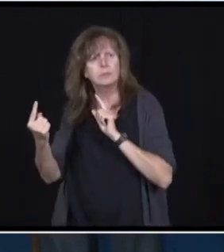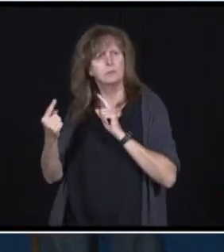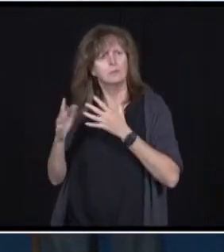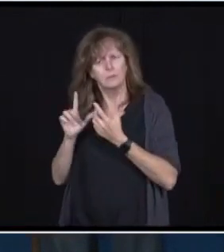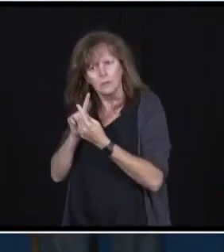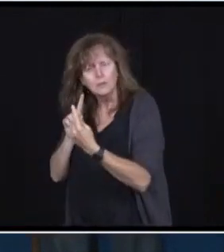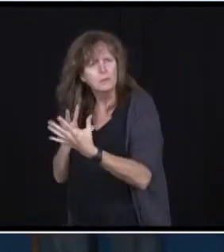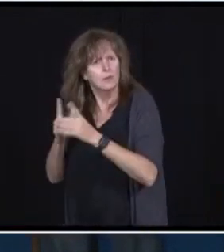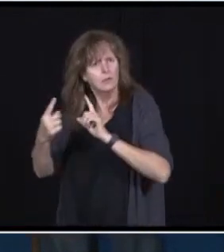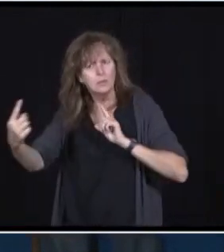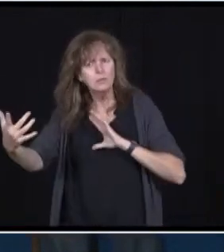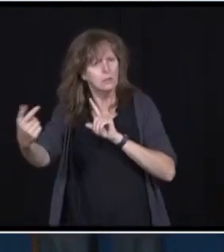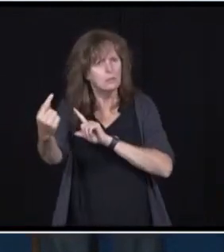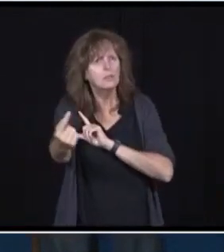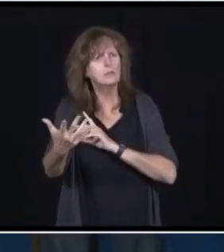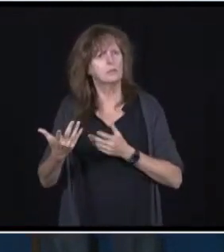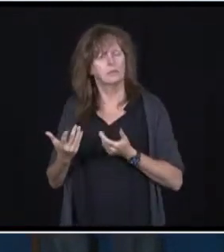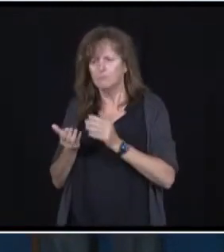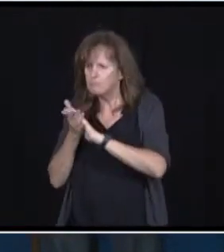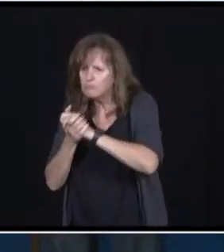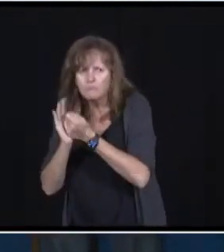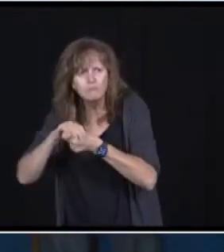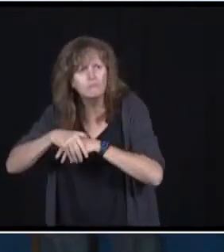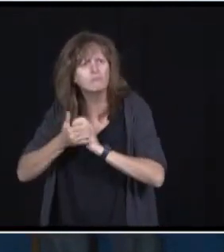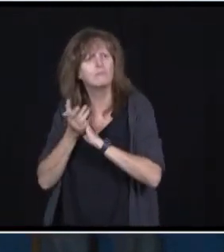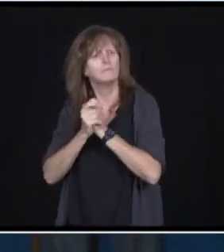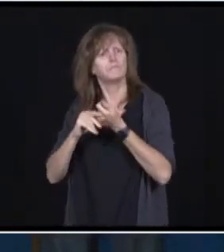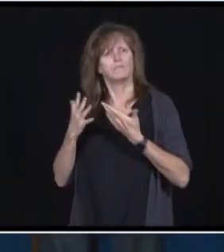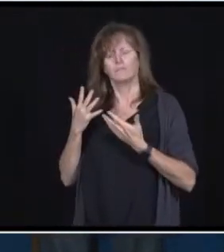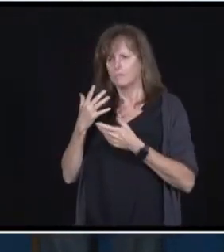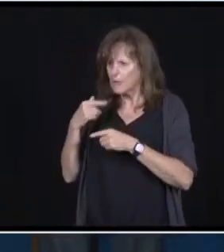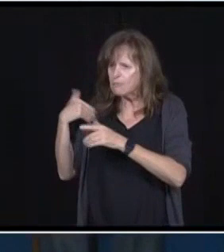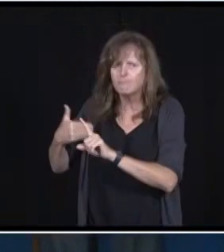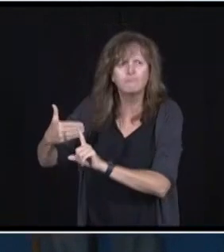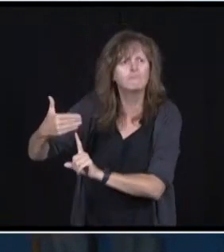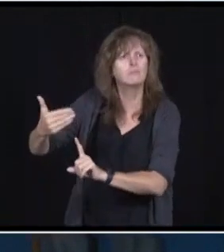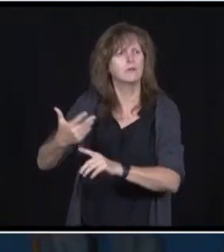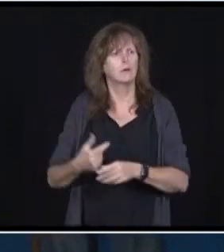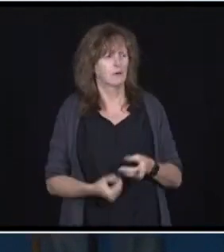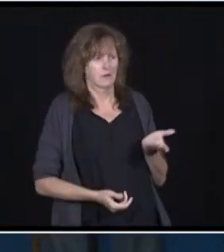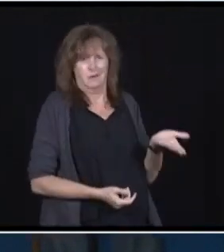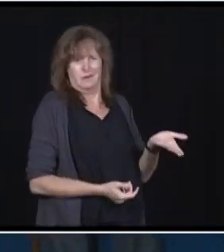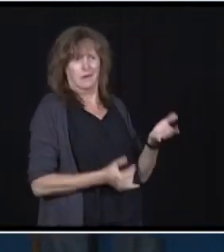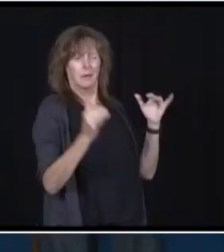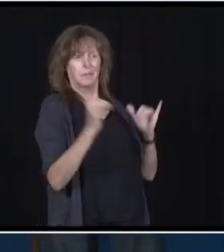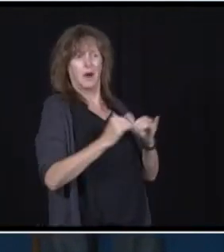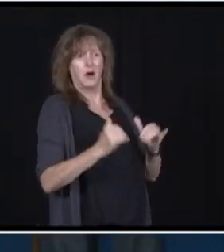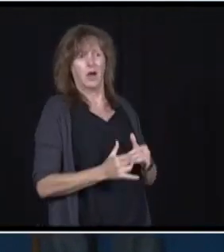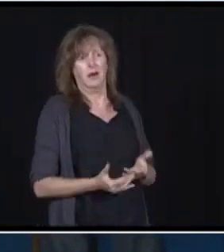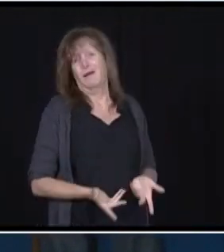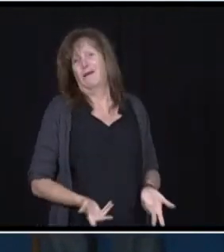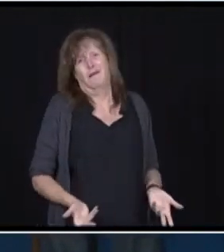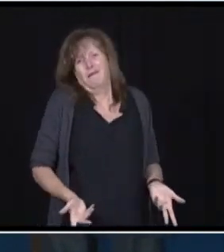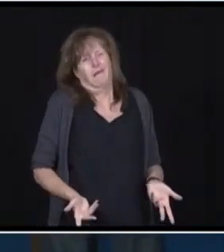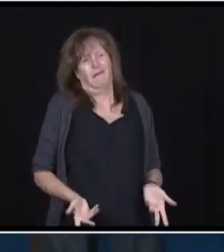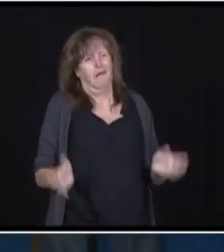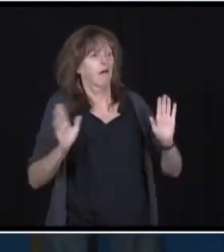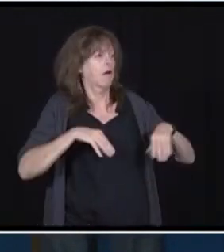protect our students and these totally unmonitored social events where none of the public health rules are being followed at all.